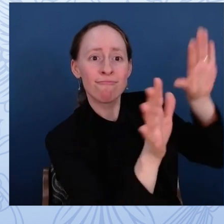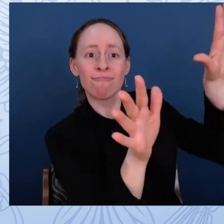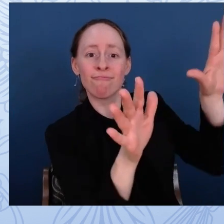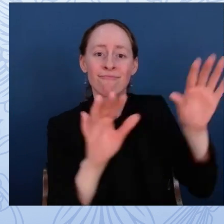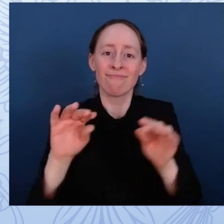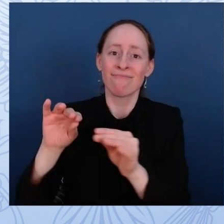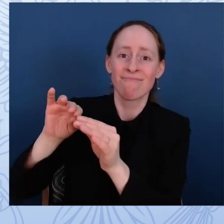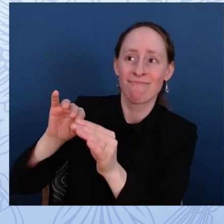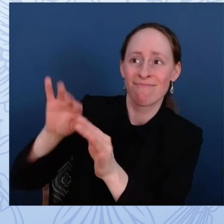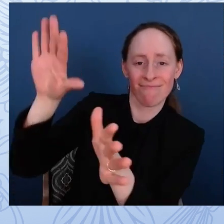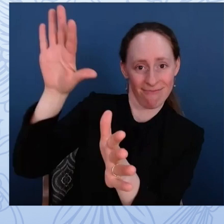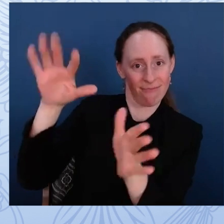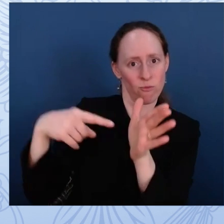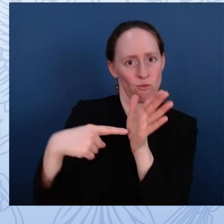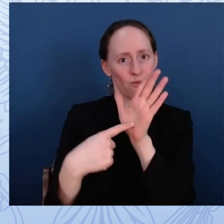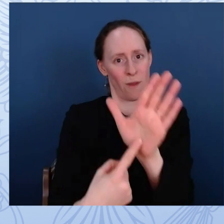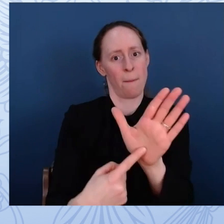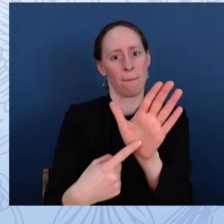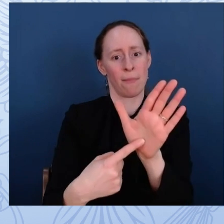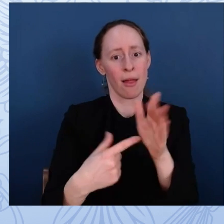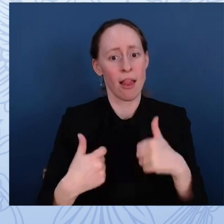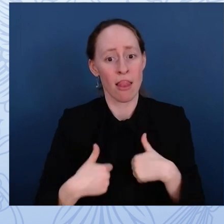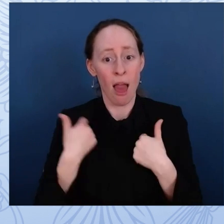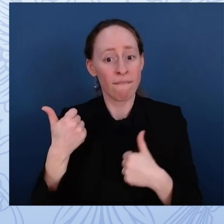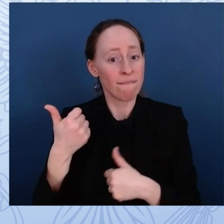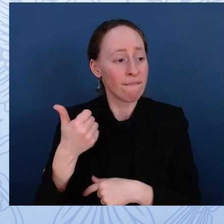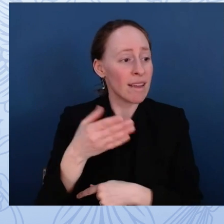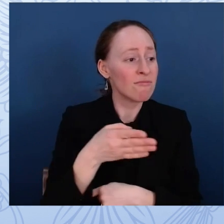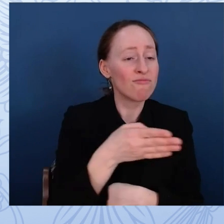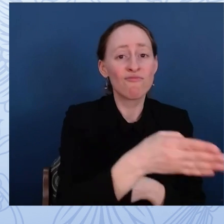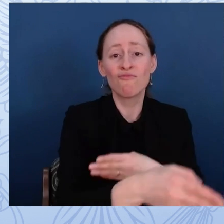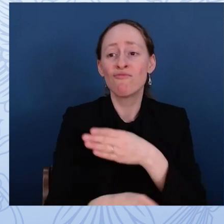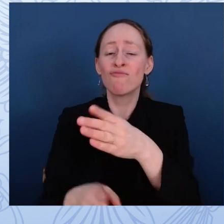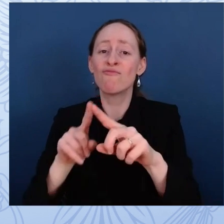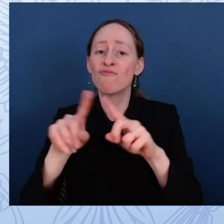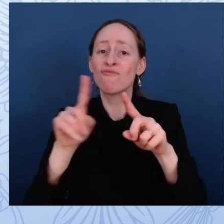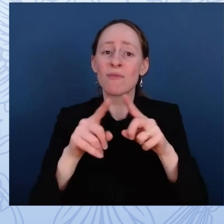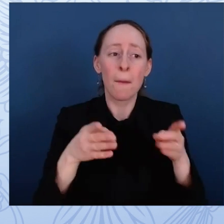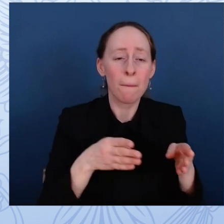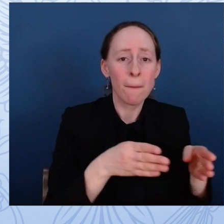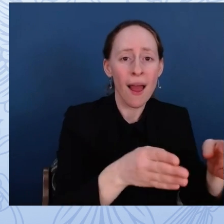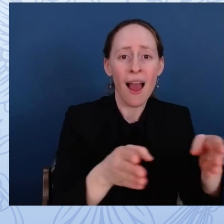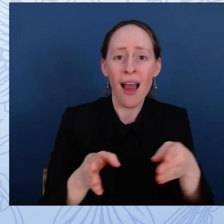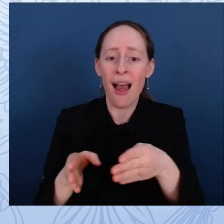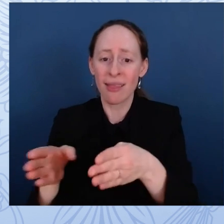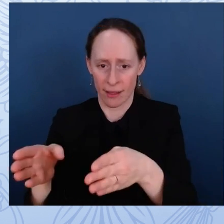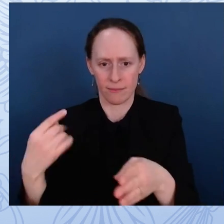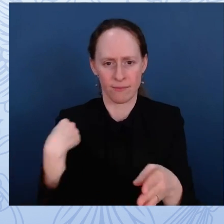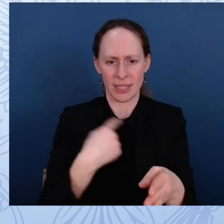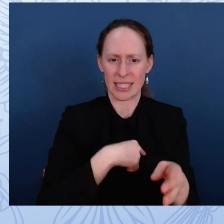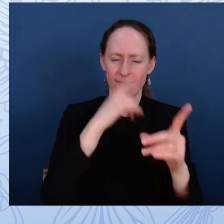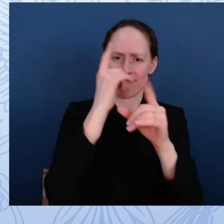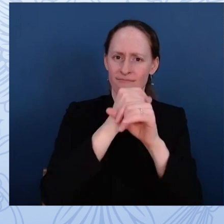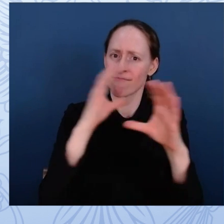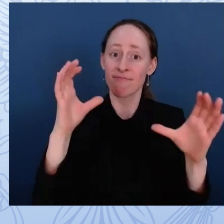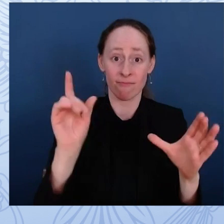The fan motif continues on the floor of the east wing entrance, alongside a design of koi and cherry blossoms,